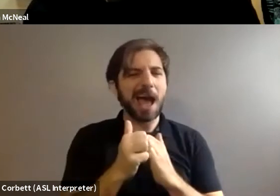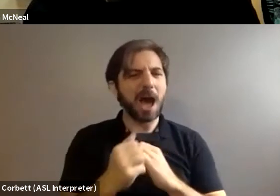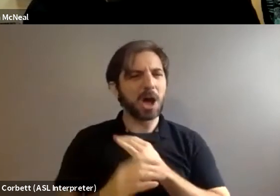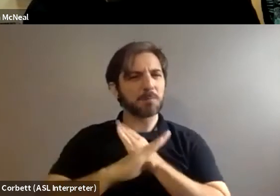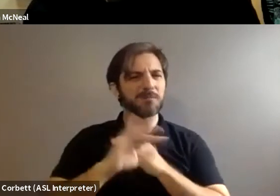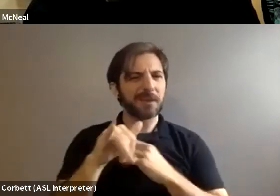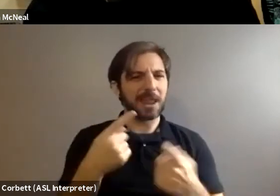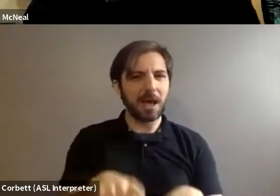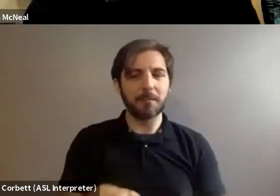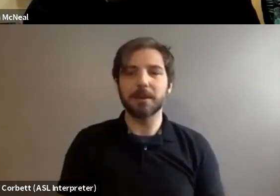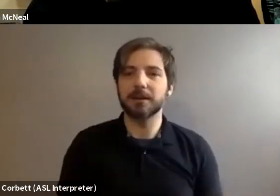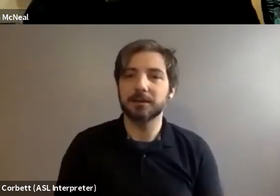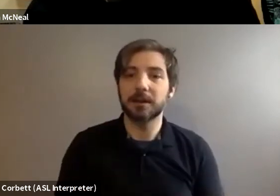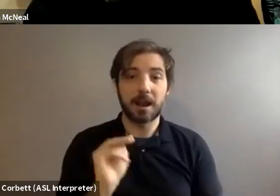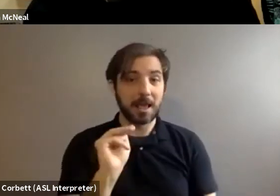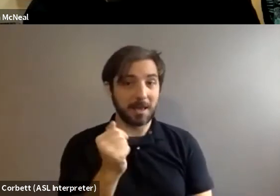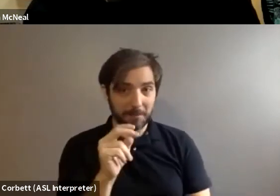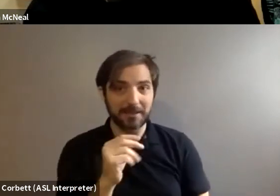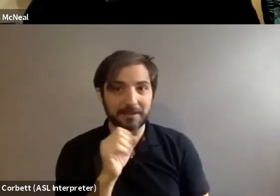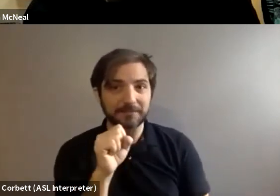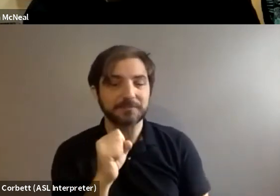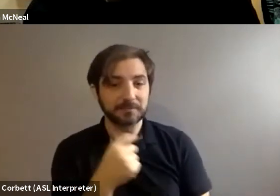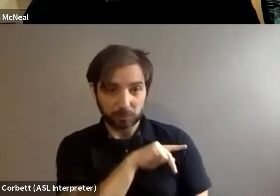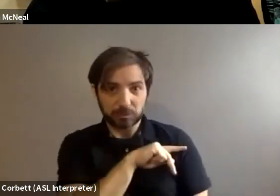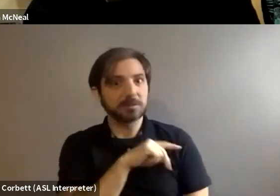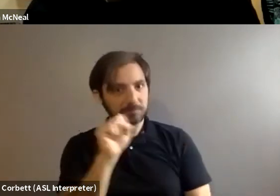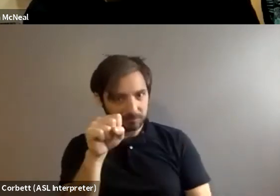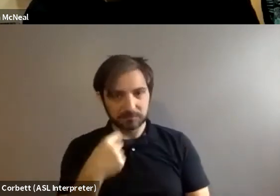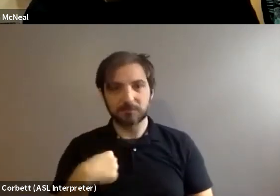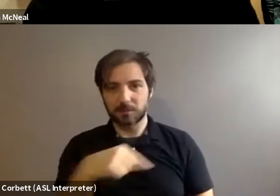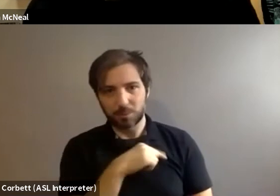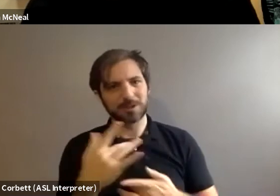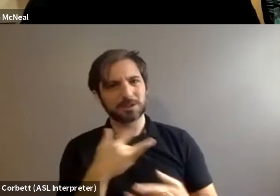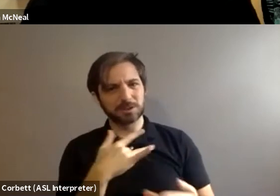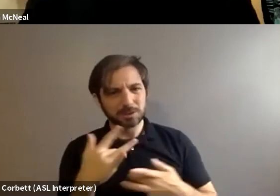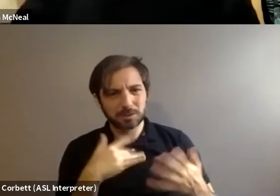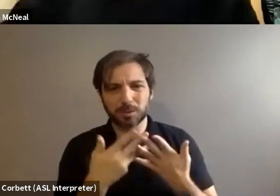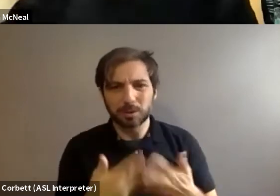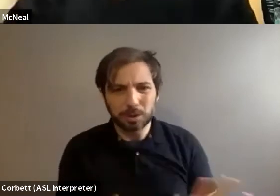i would say on a personal yes yes we are concerned that that will be lost i can say for mind's